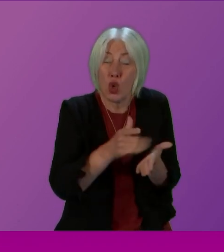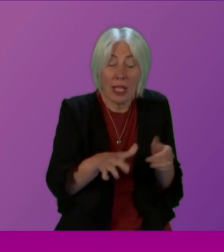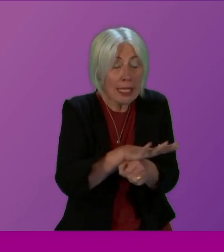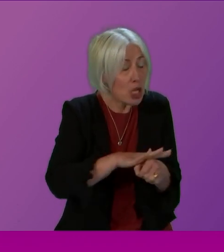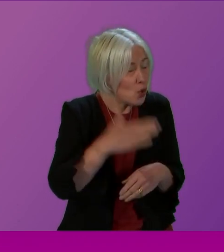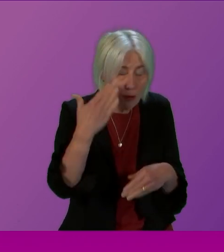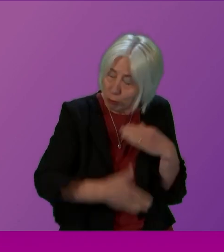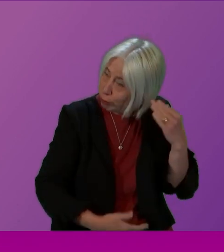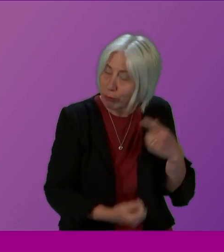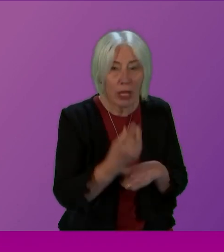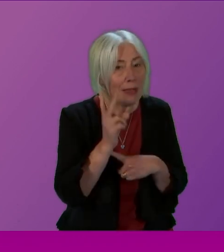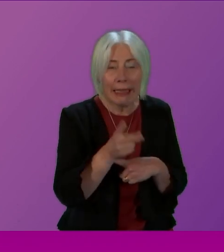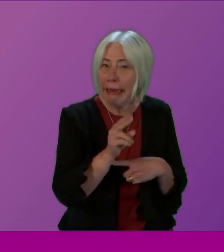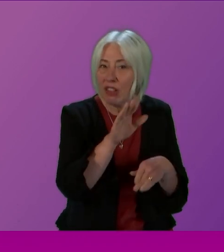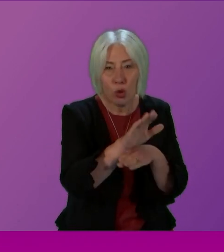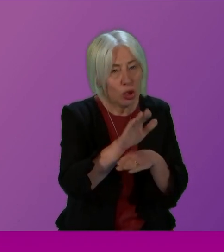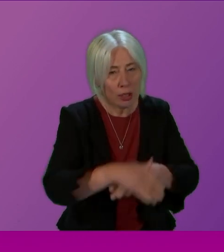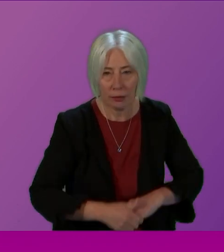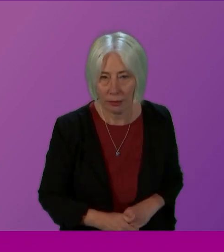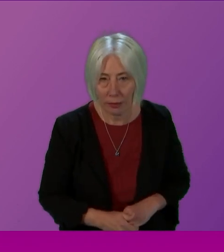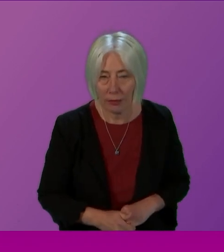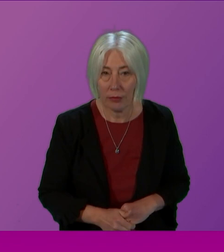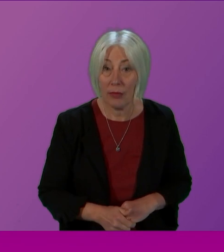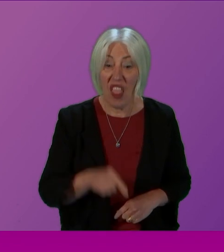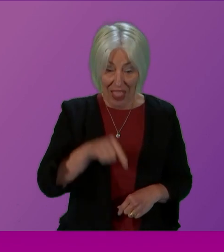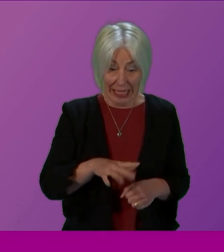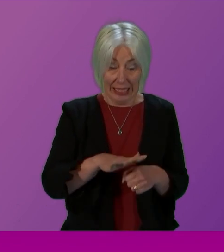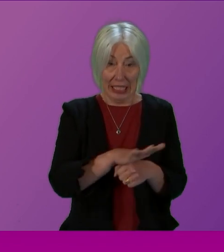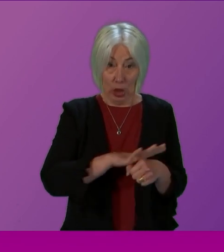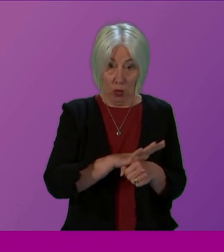cannot arise in future. That is the position that I have set out.